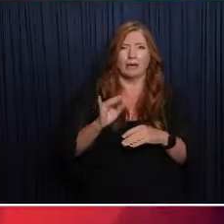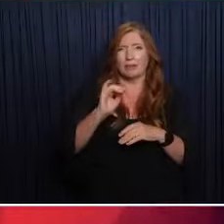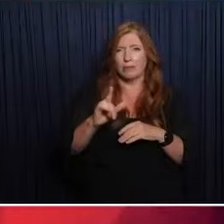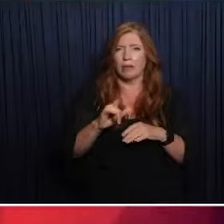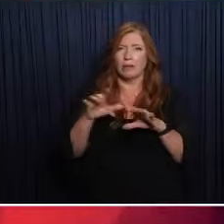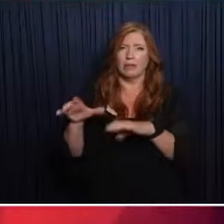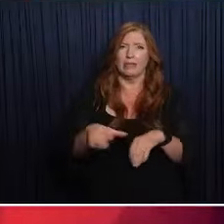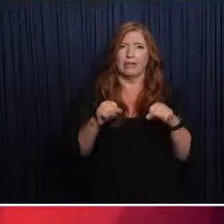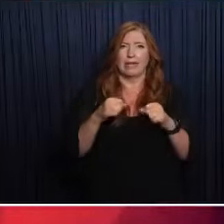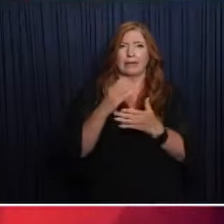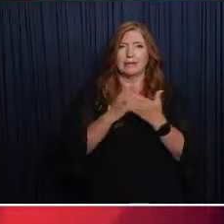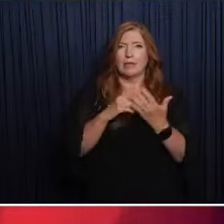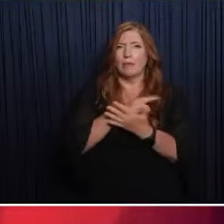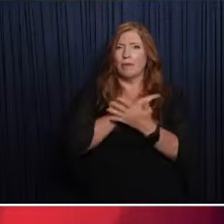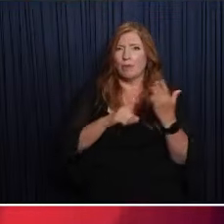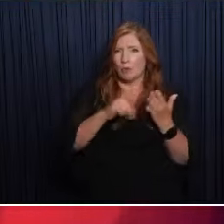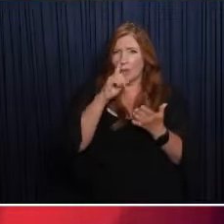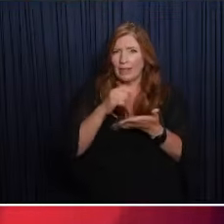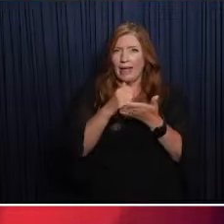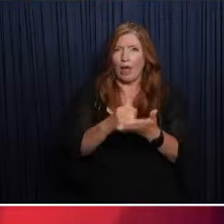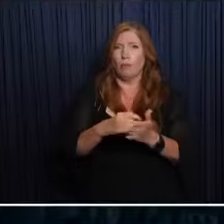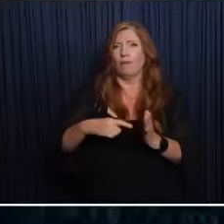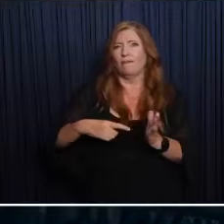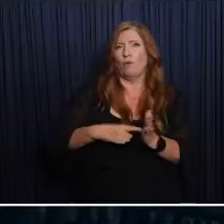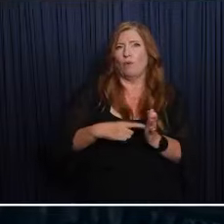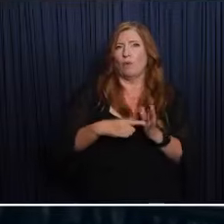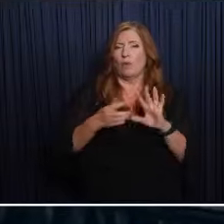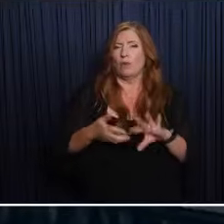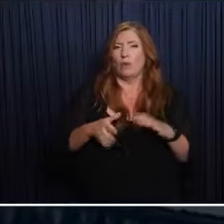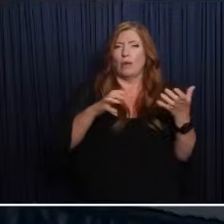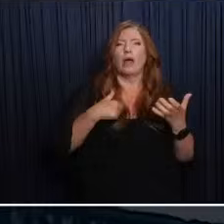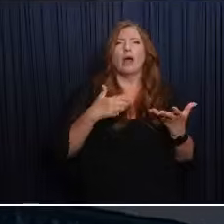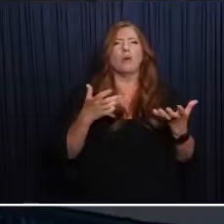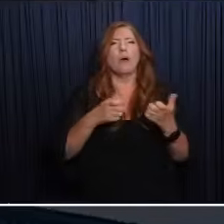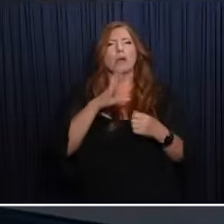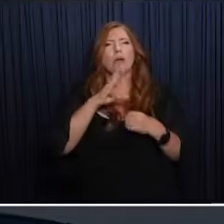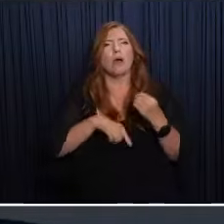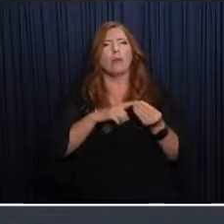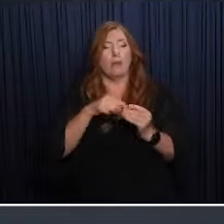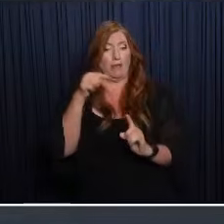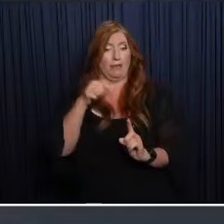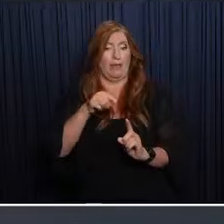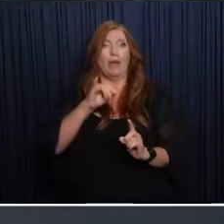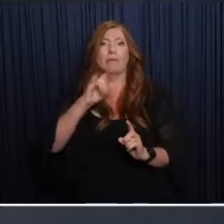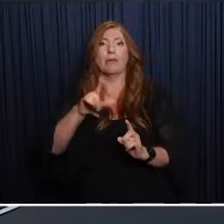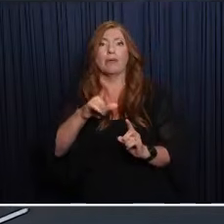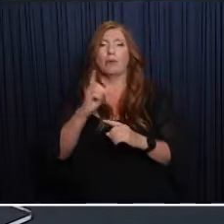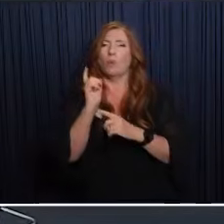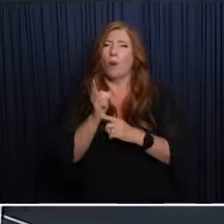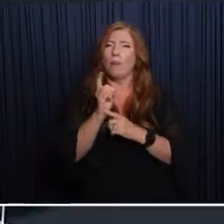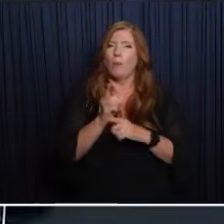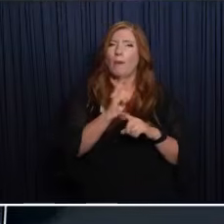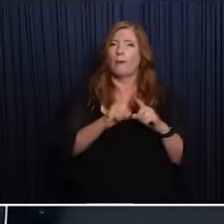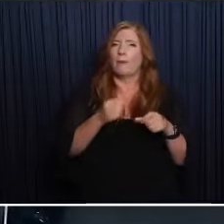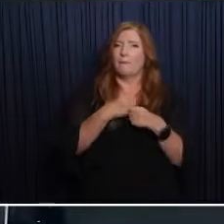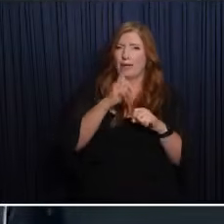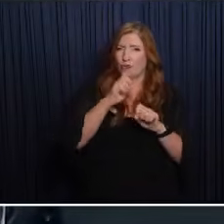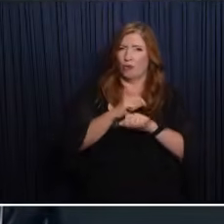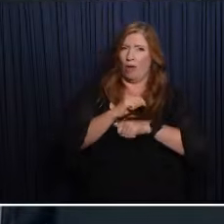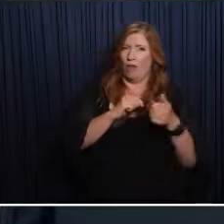THAT WAS JUST PASSED, THE HOUSING BILL. I THINK THAT IS TAKING ON SOME THINGS AND HELP IN THE AFFORDABILITY CRISIS.